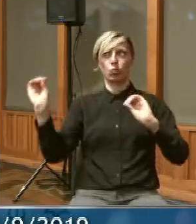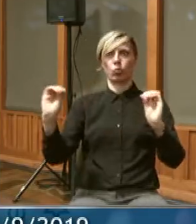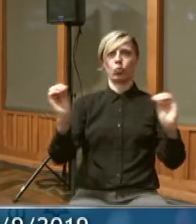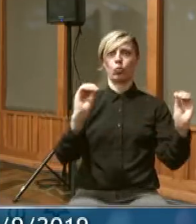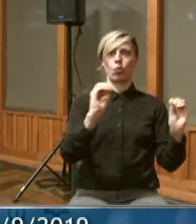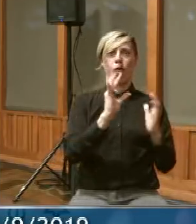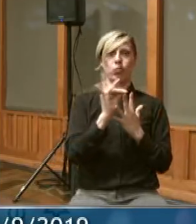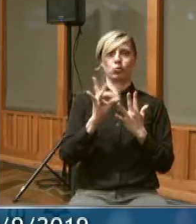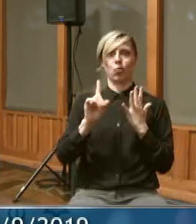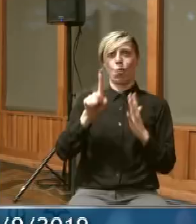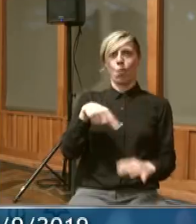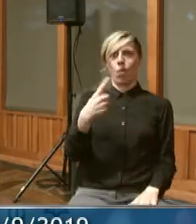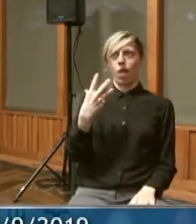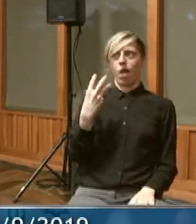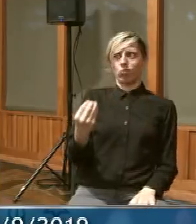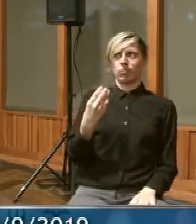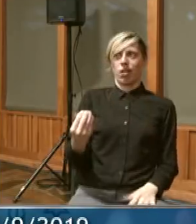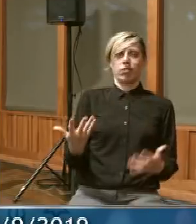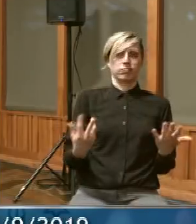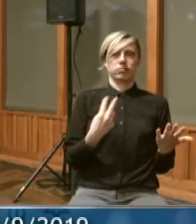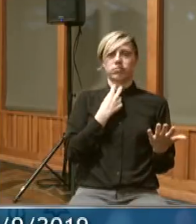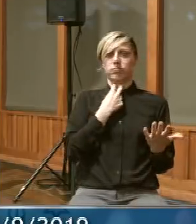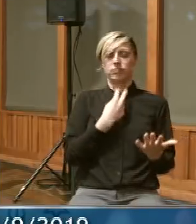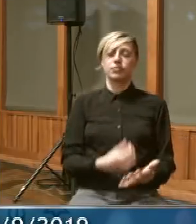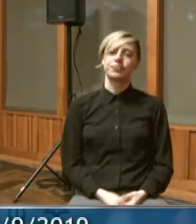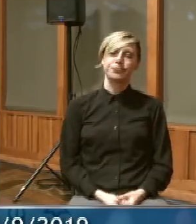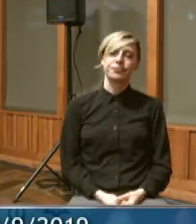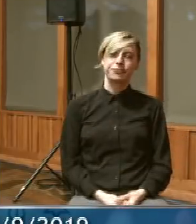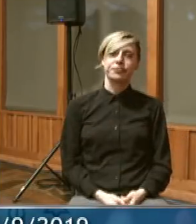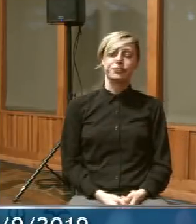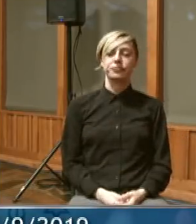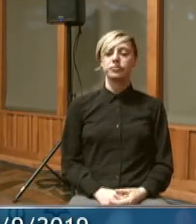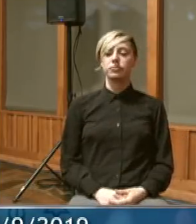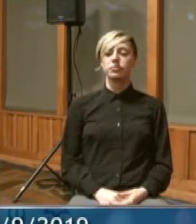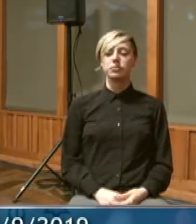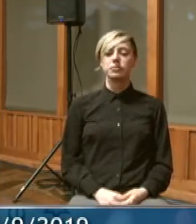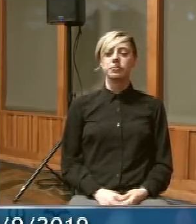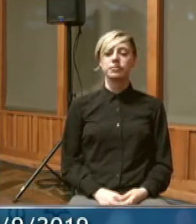AND CLOSED. EVERYONE DESERVES TO PEE WITH DIGNITY, SAFETY AND WITHOUT FEAR OF BEING ARRESTED BECAUSE THEY